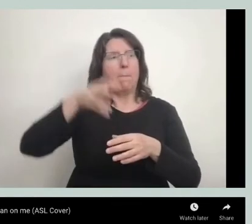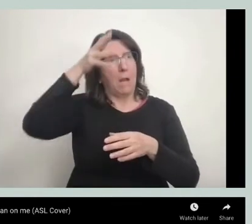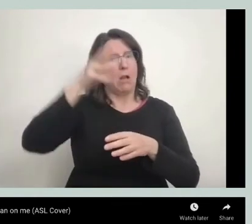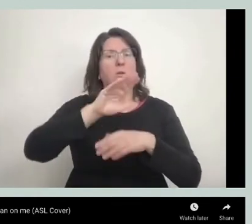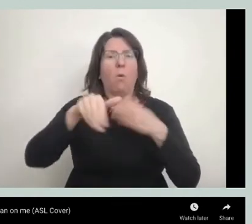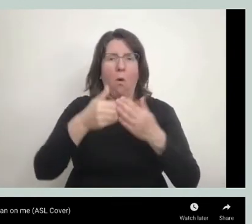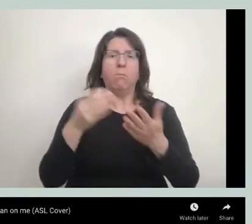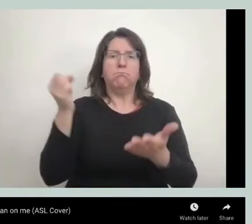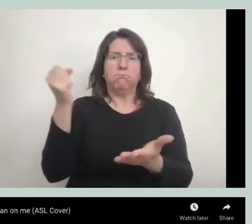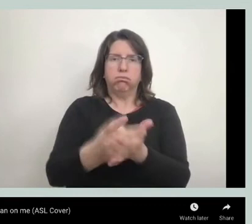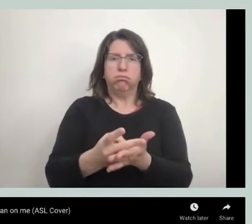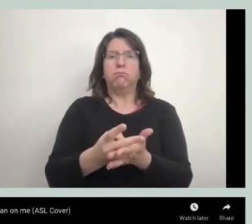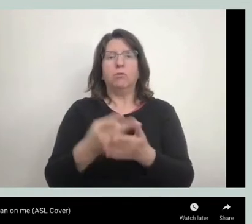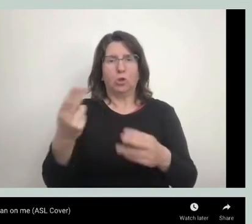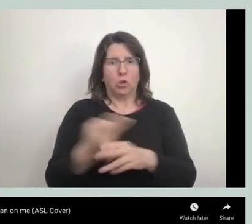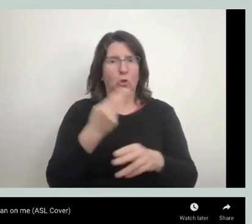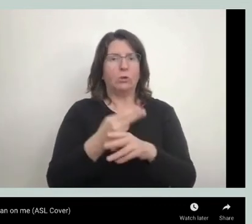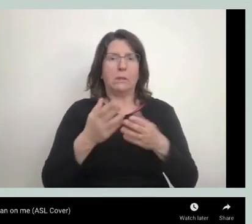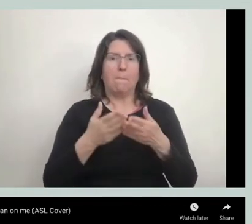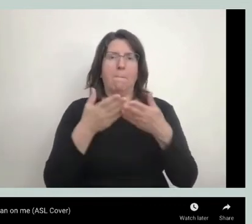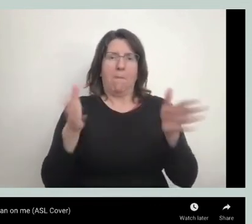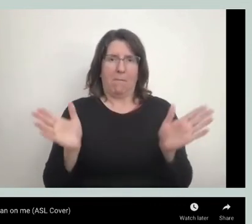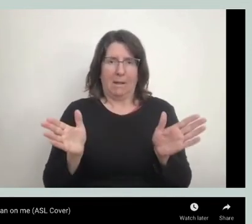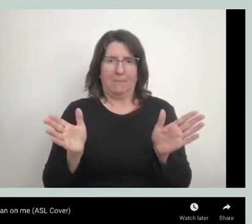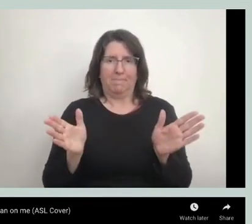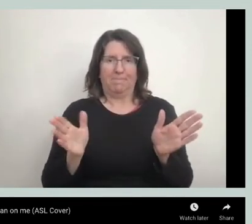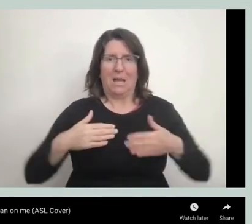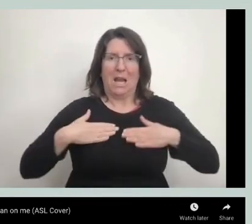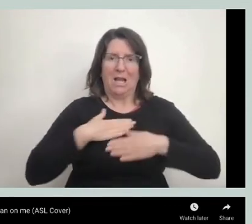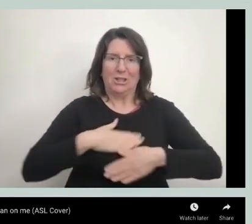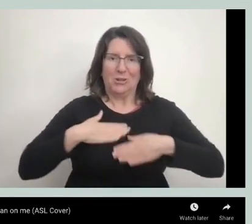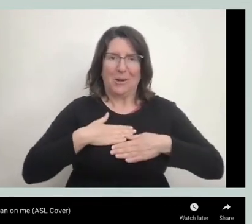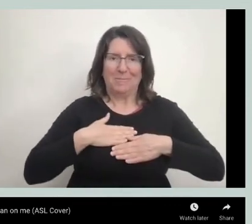The students and the parents have all authorized it to be shown publicly.